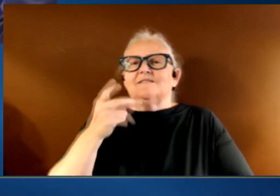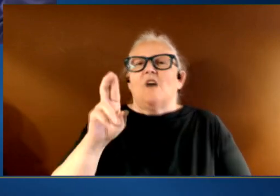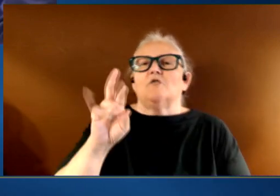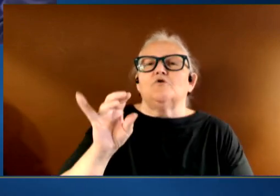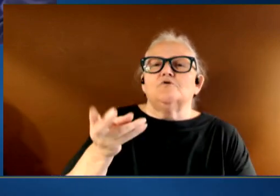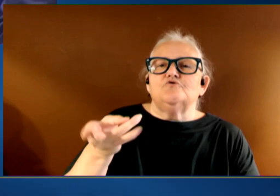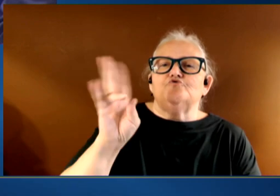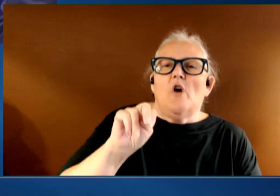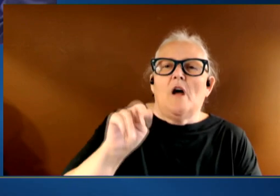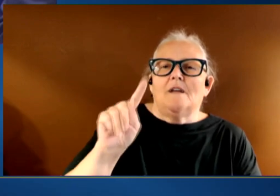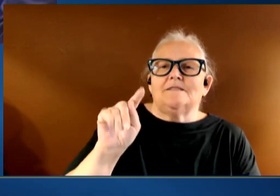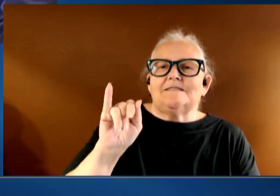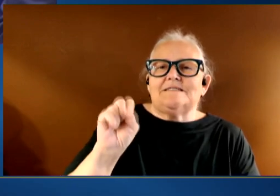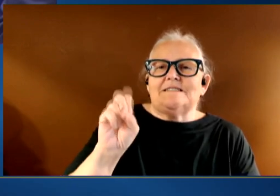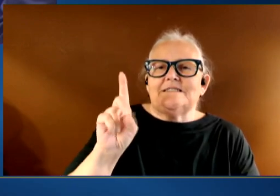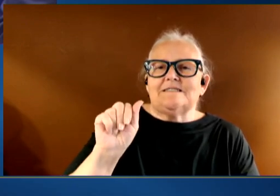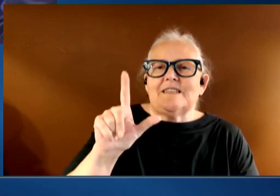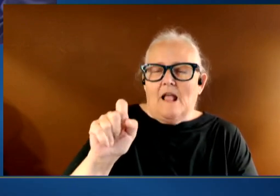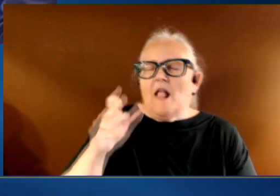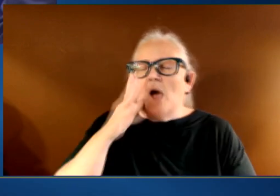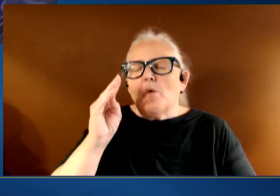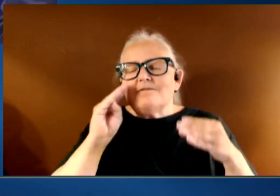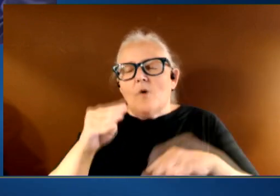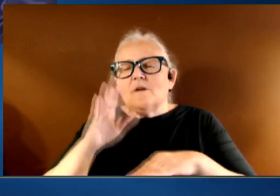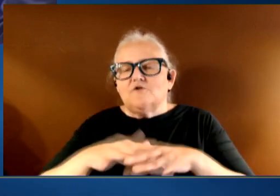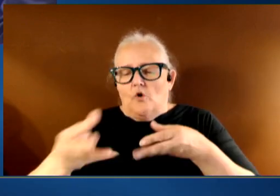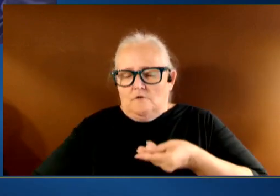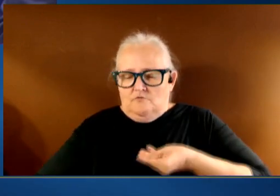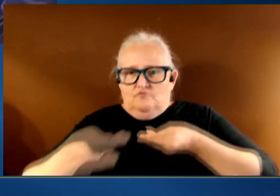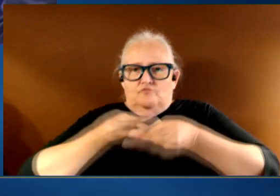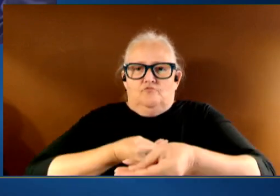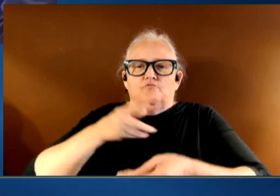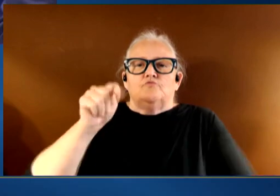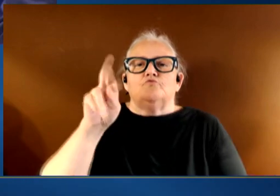on the type of transplant where there's a separate person who serves as a donor,